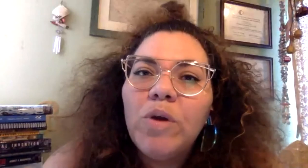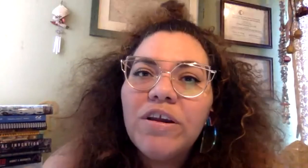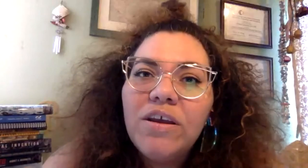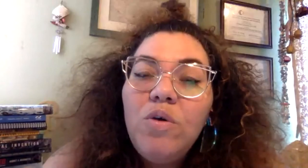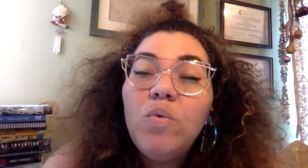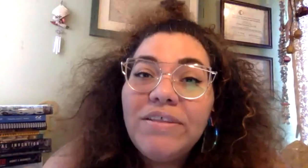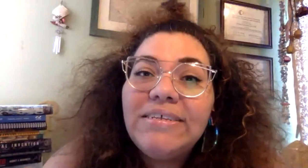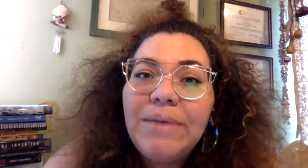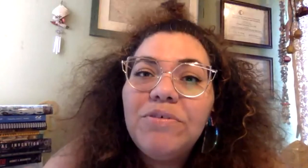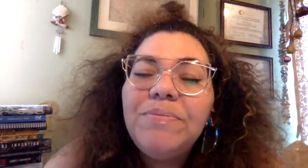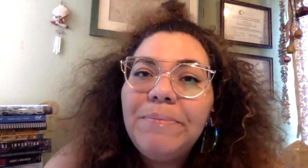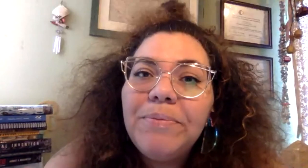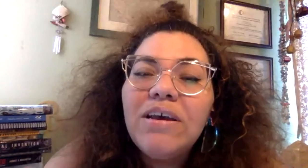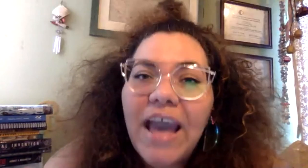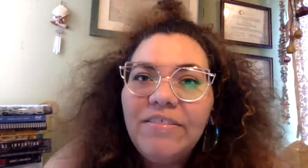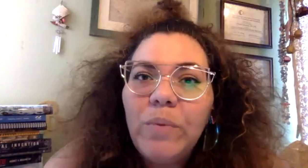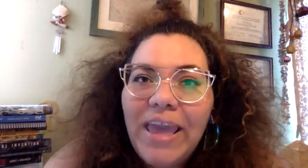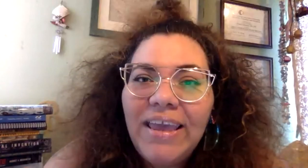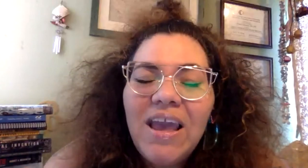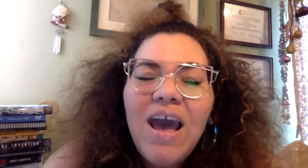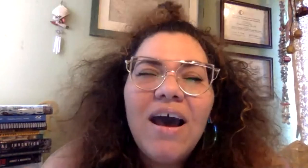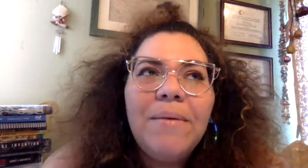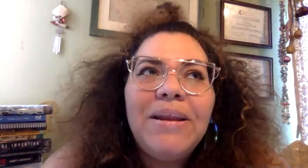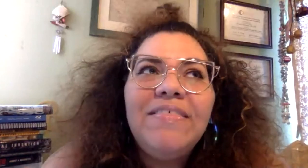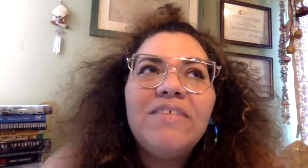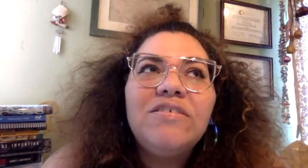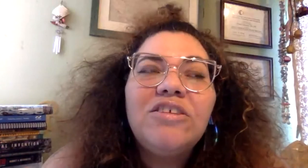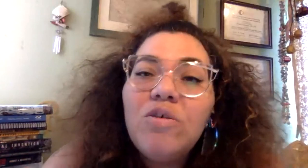with disabled people guiding the way, and I think that’s so, so important.